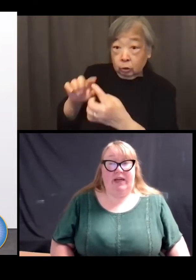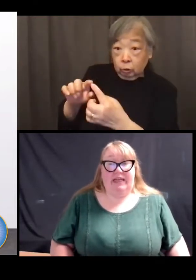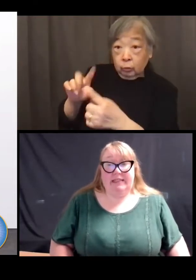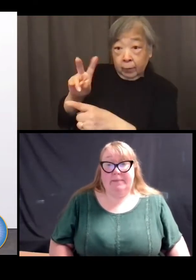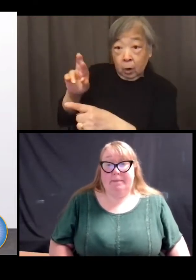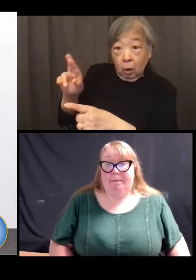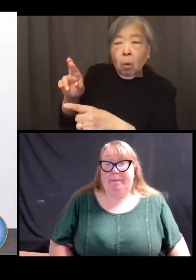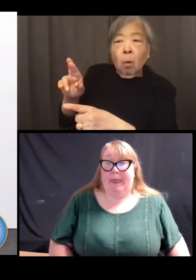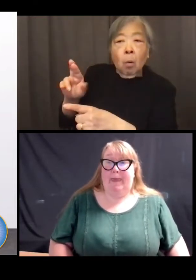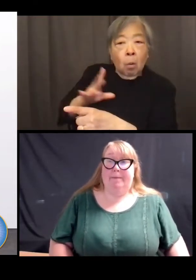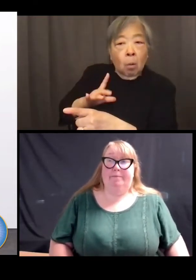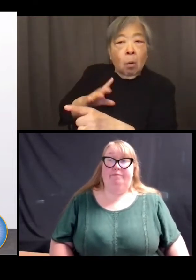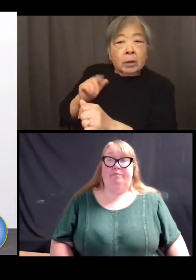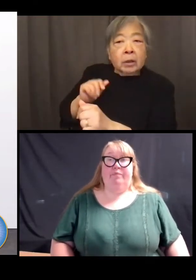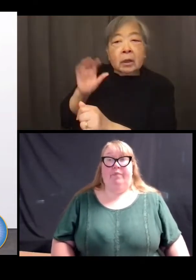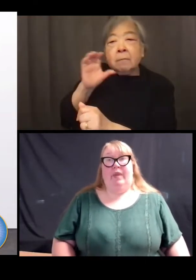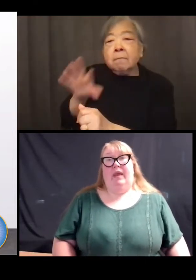employees.